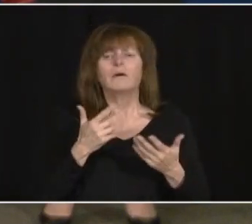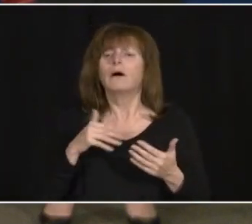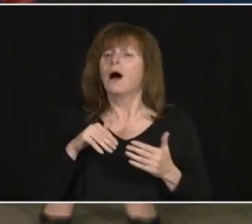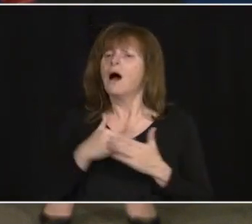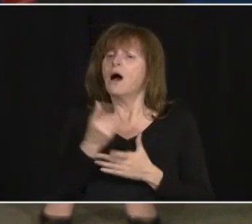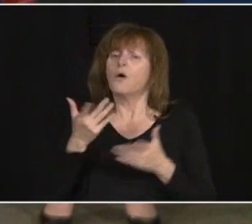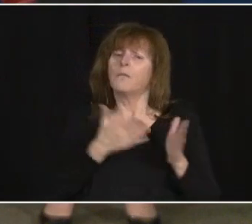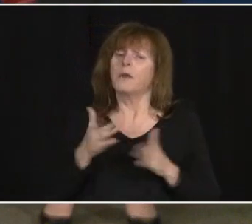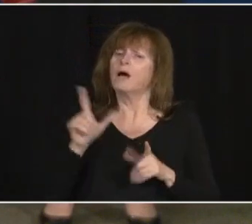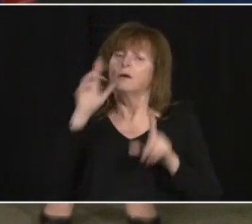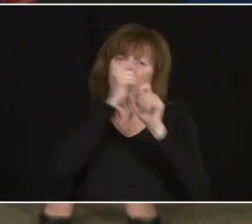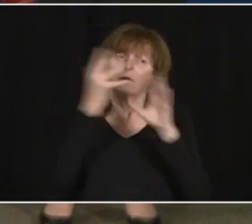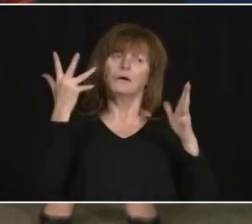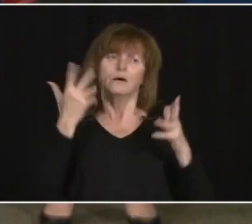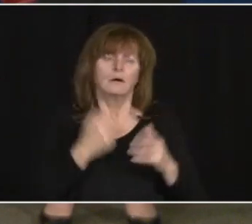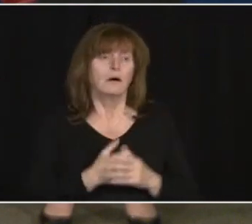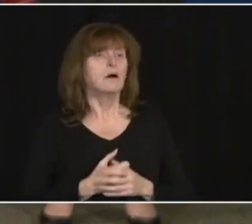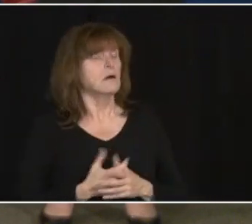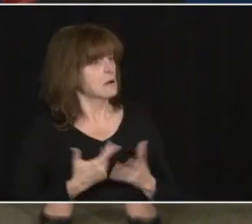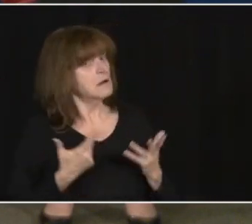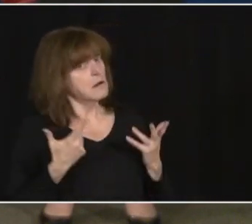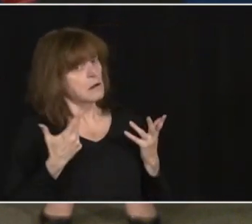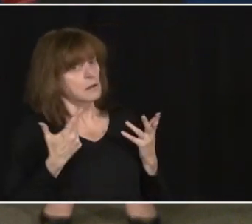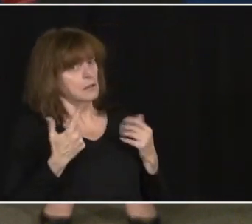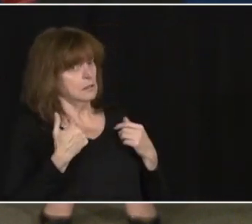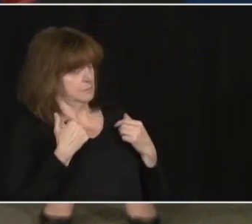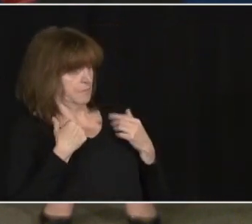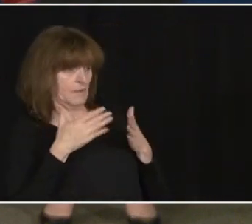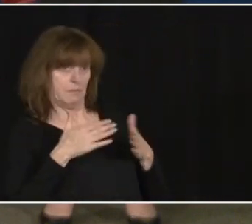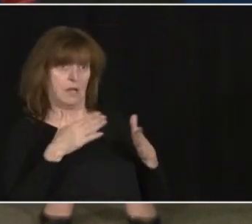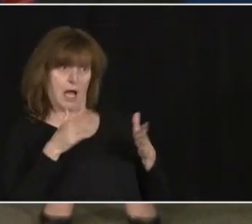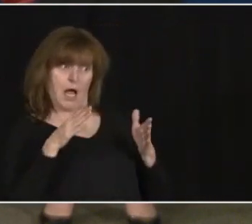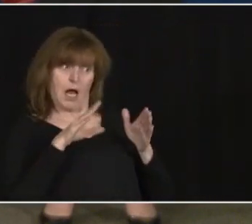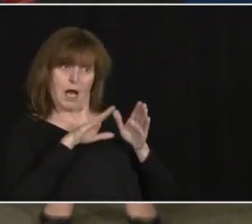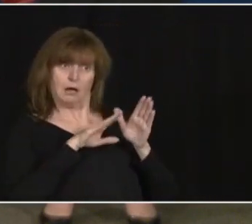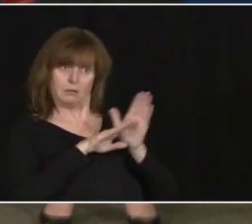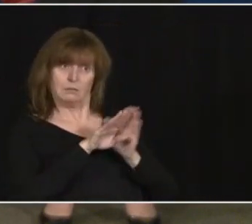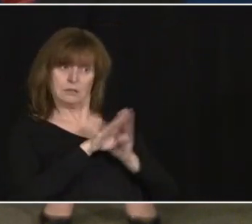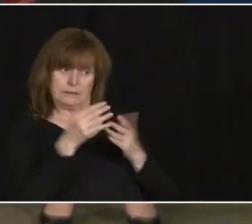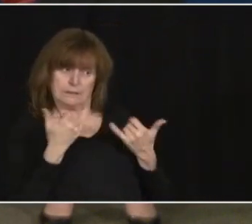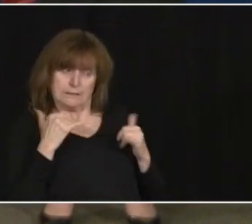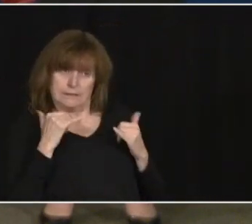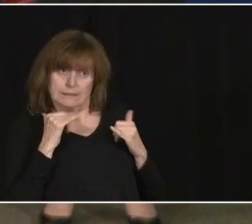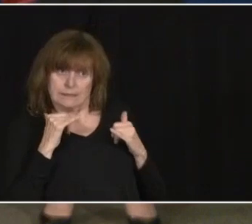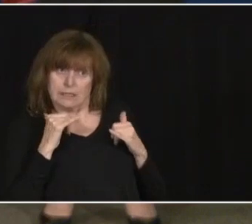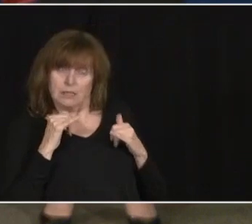on it as we talk. But nothing is going to move forward without the advice of our